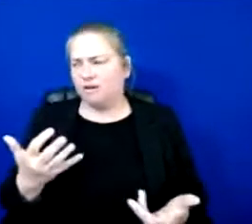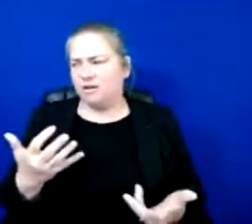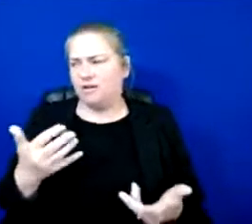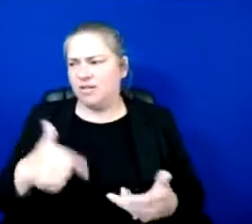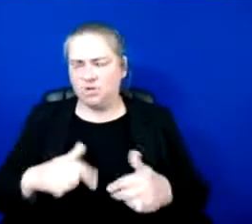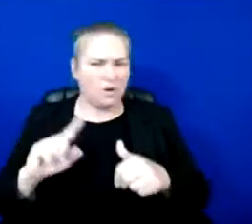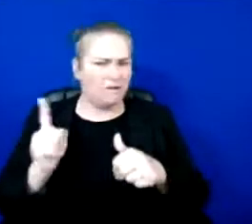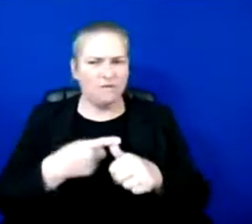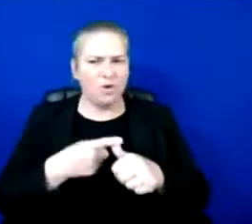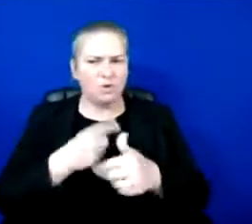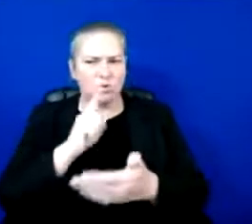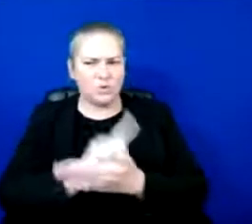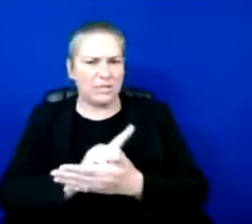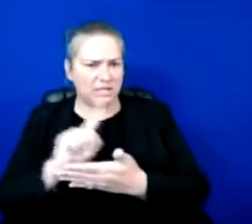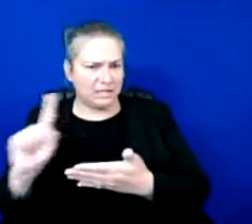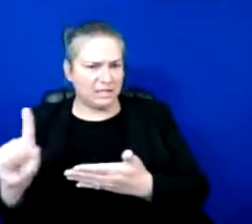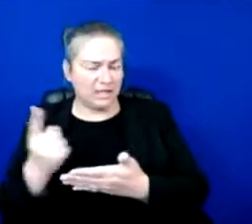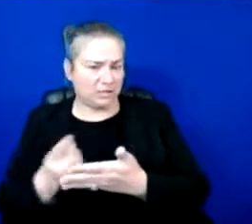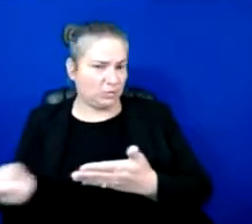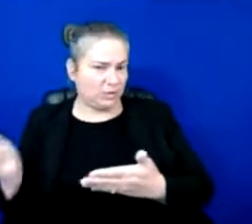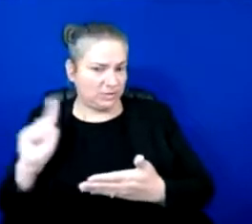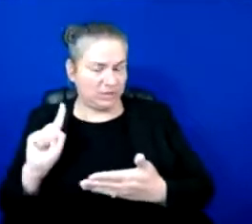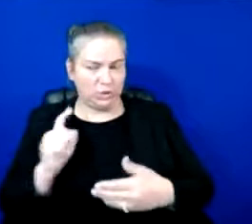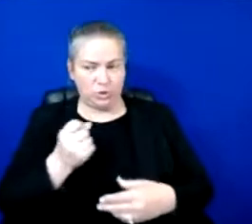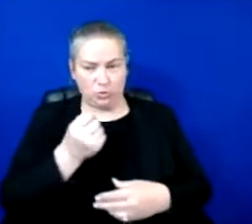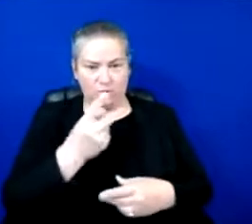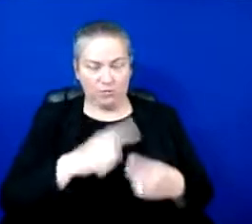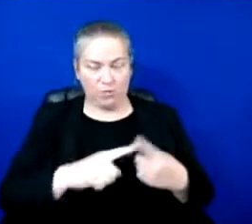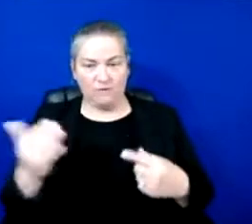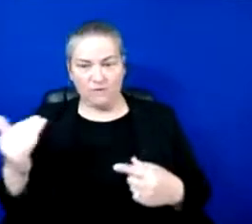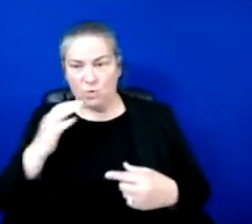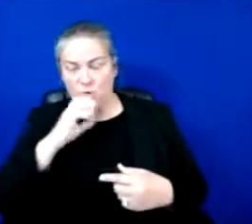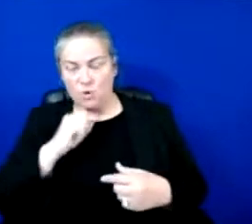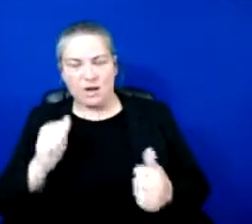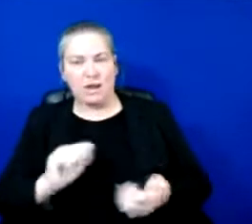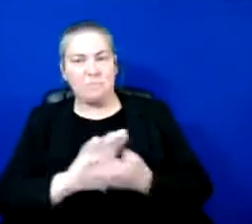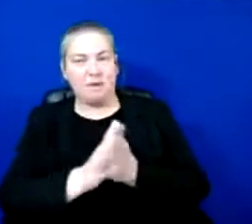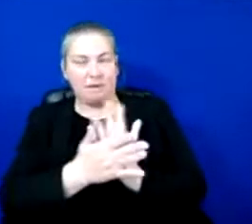last week that 12-15 year olds could get vaccinated. Uh, and many of the